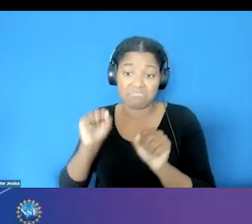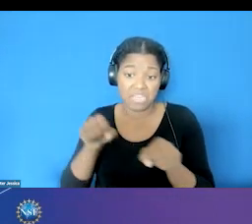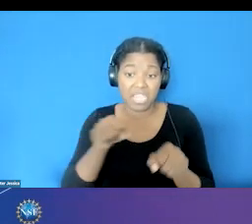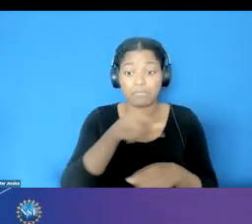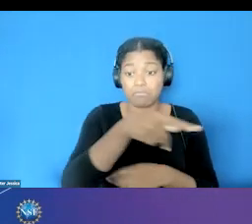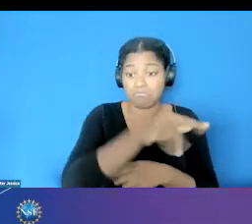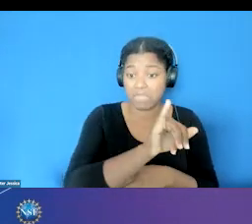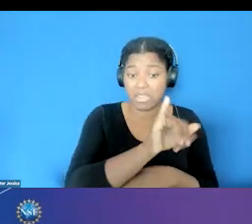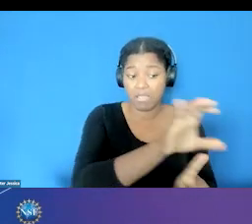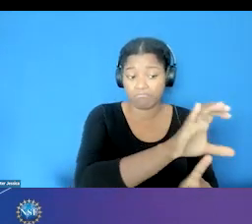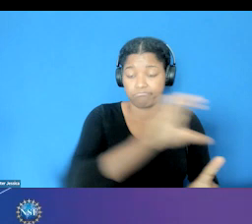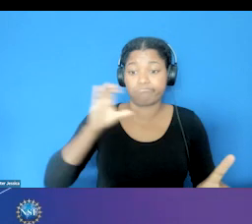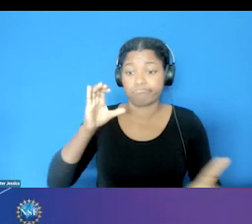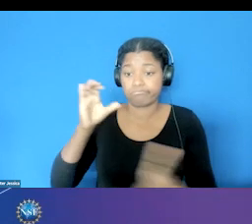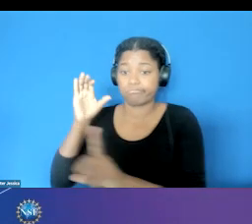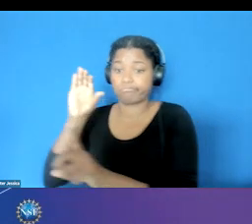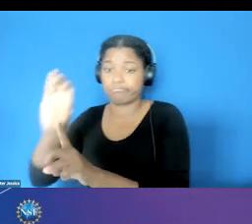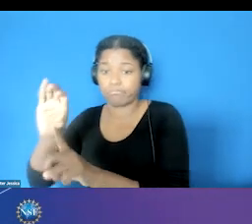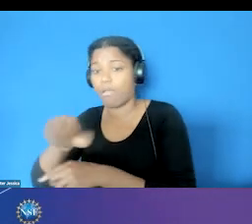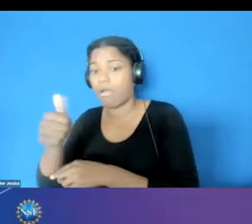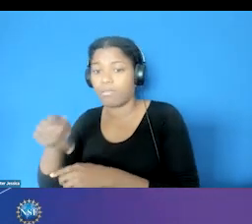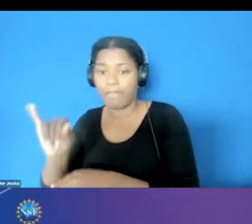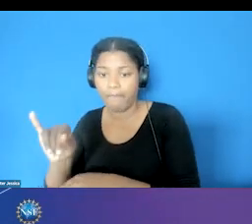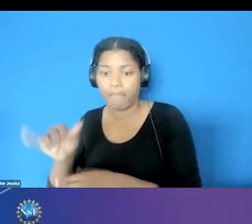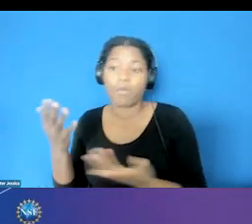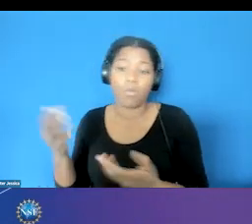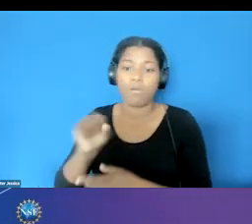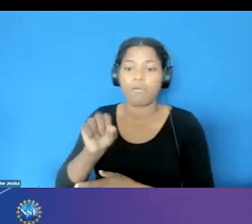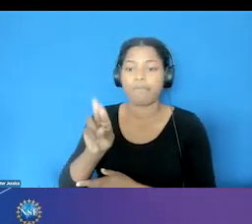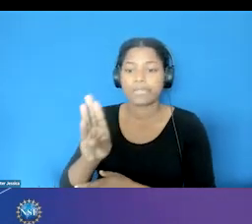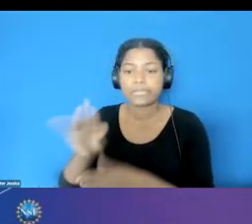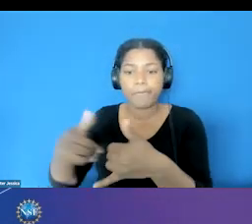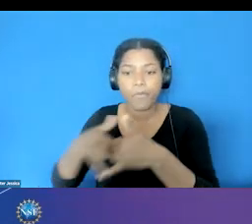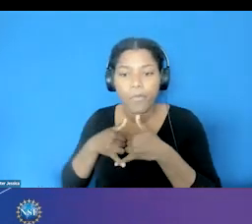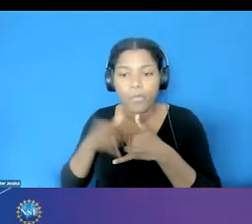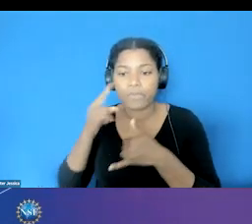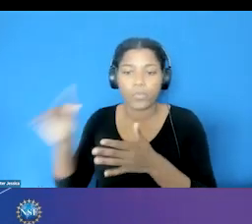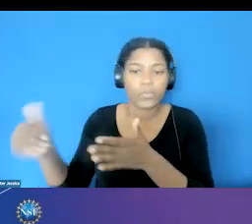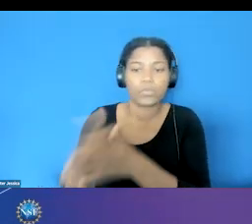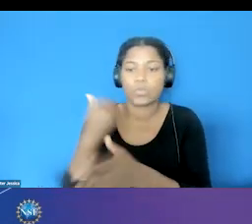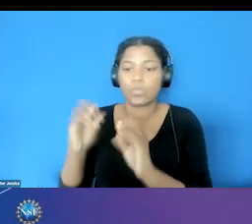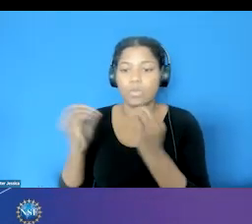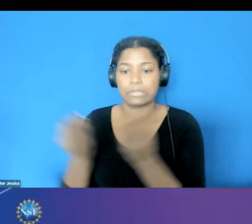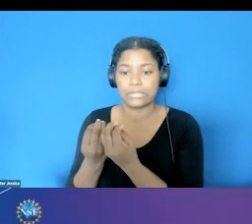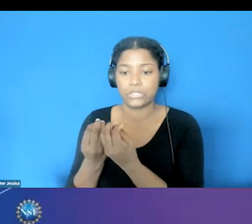They can do a sub-award to the new organization and still keep the award